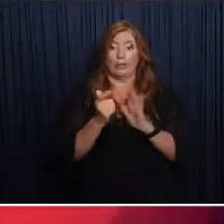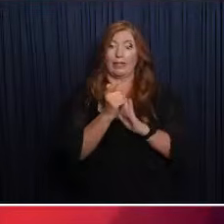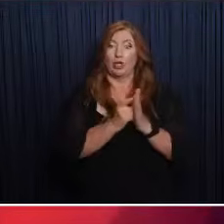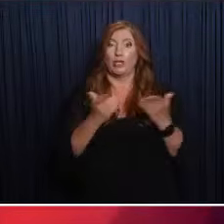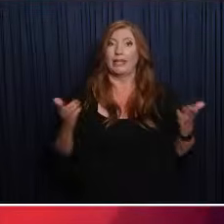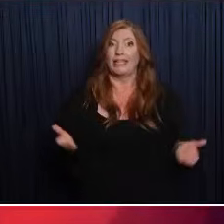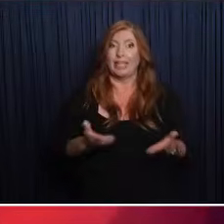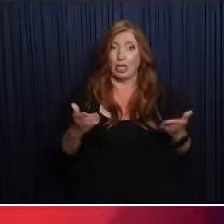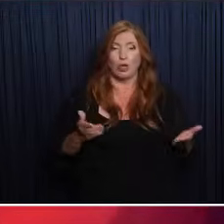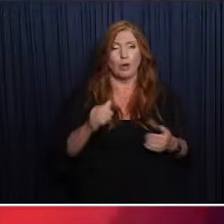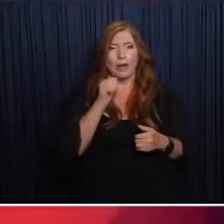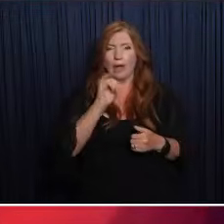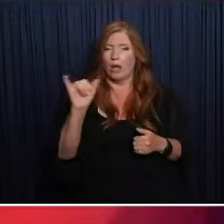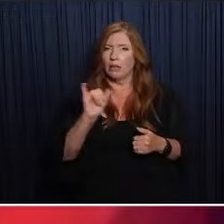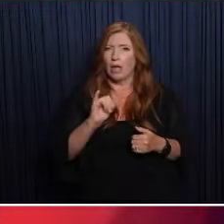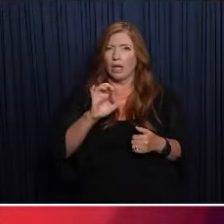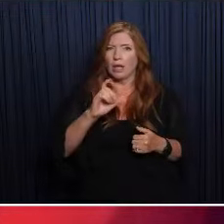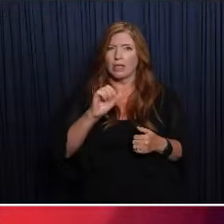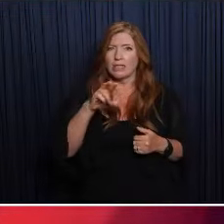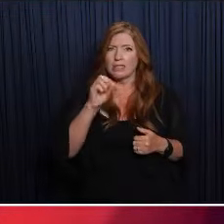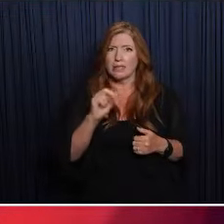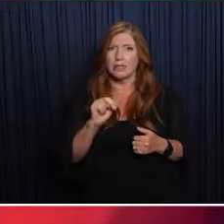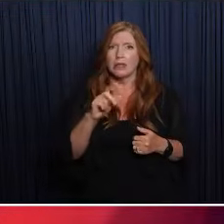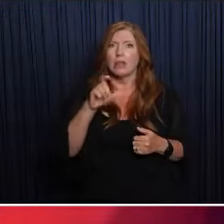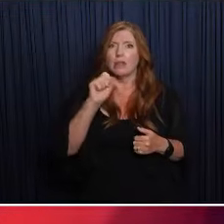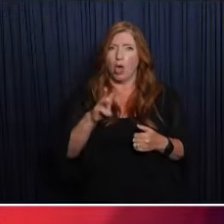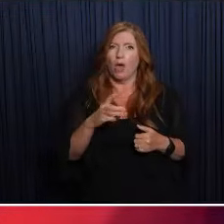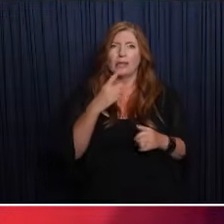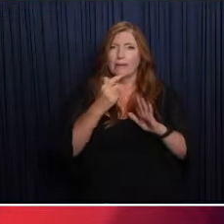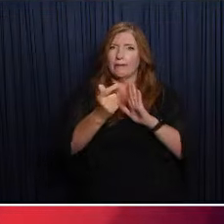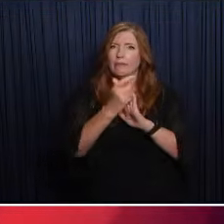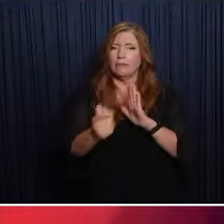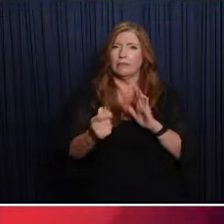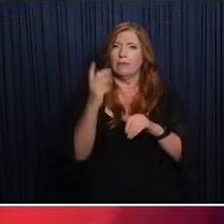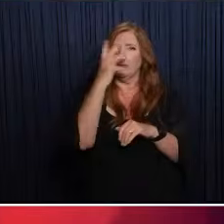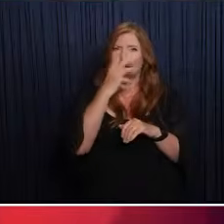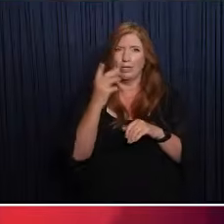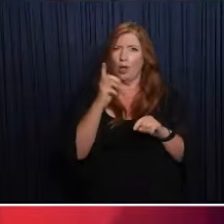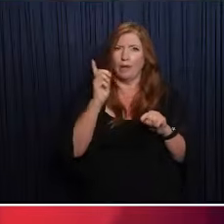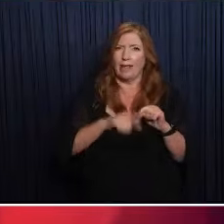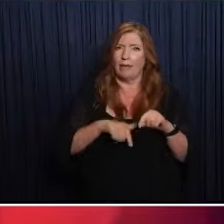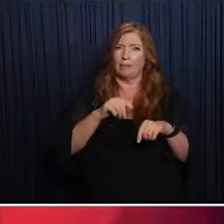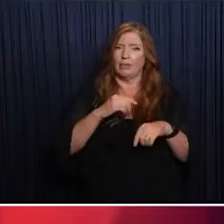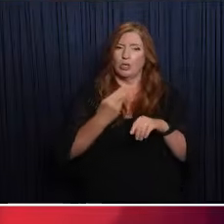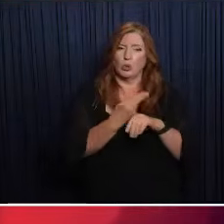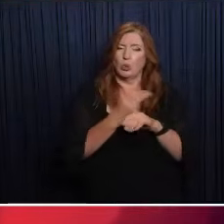ACROSS THE BORDER AND CHANGE THE